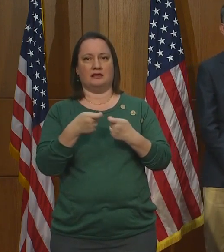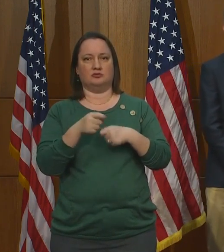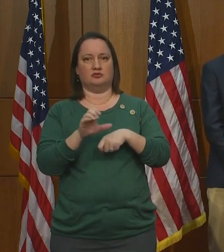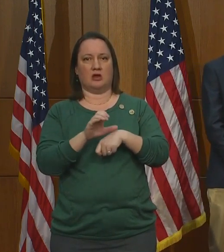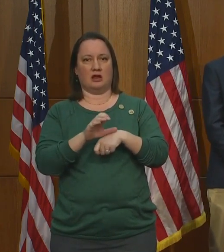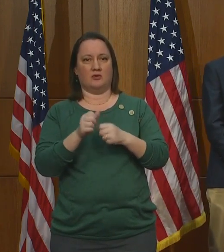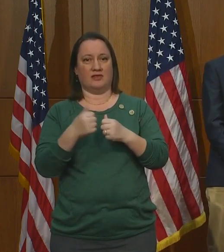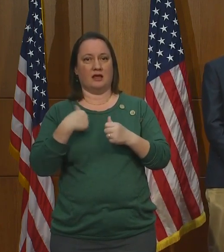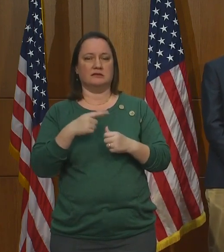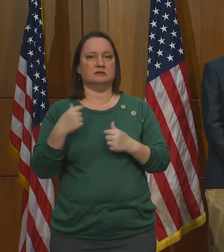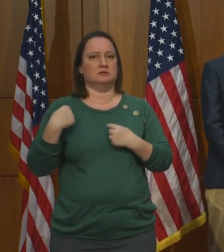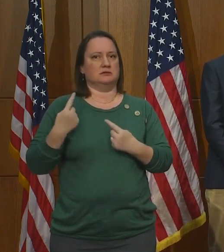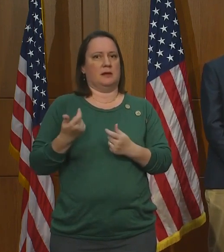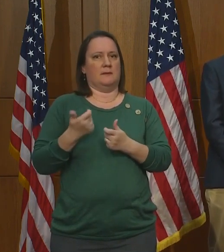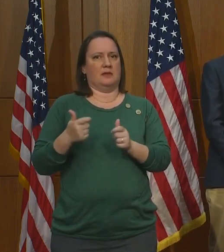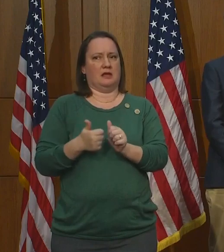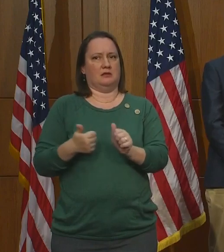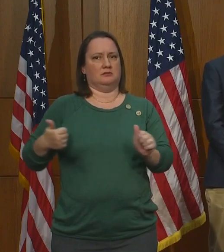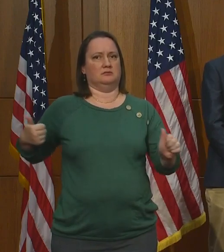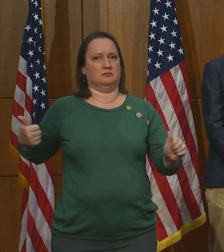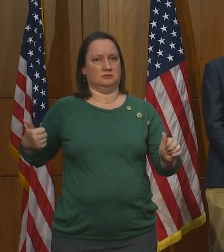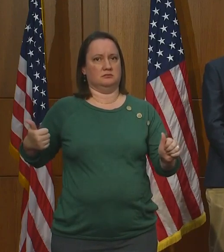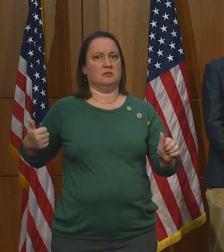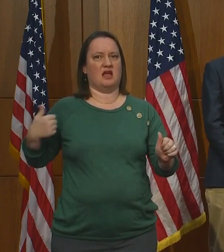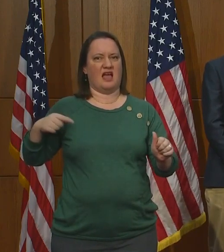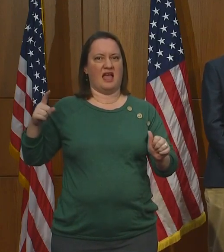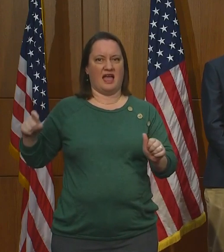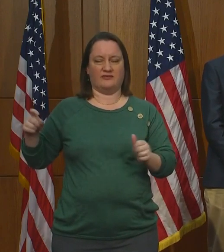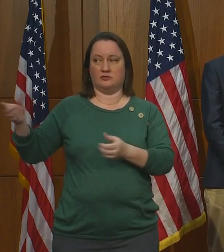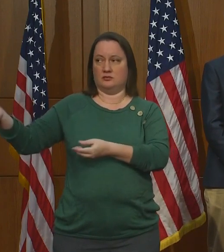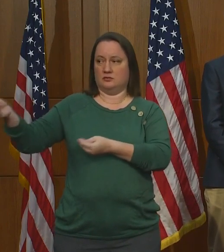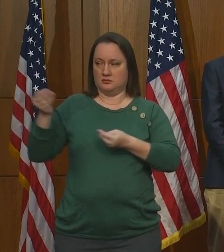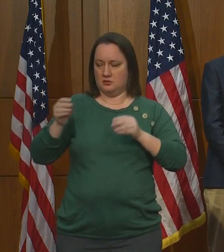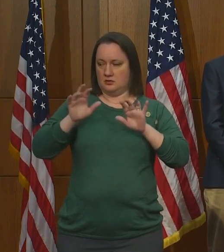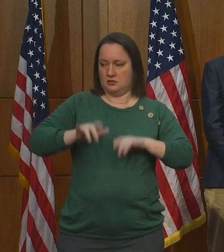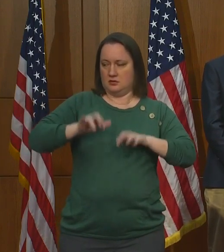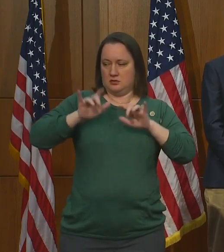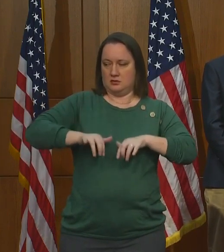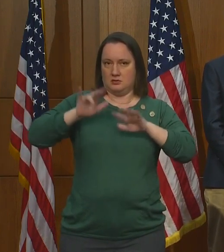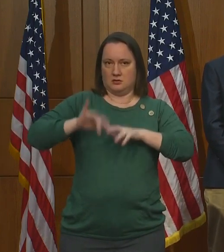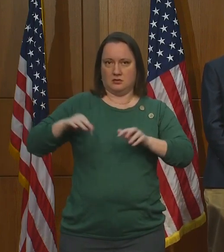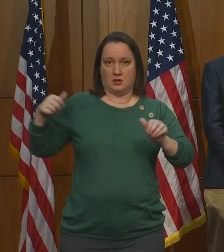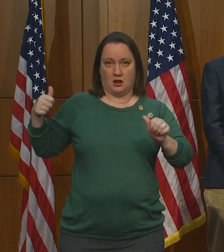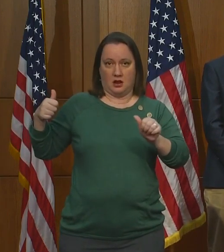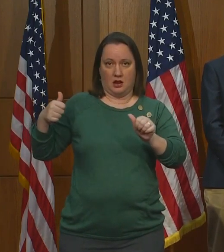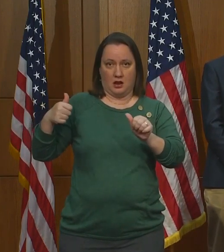REPORTING WITH US- AND THERE'S